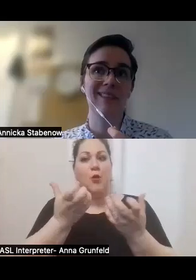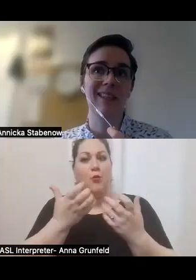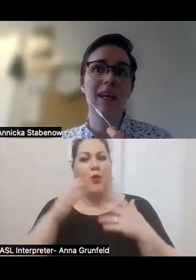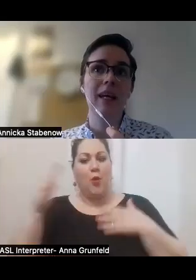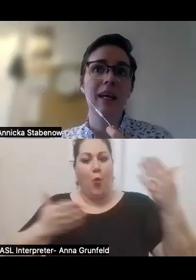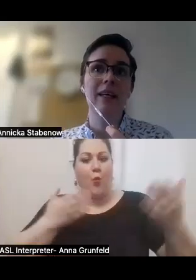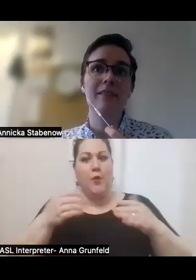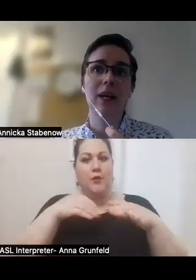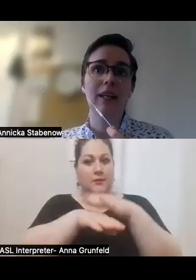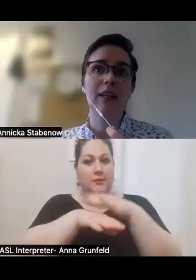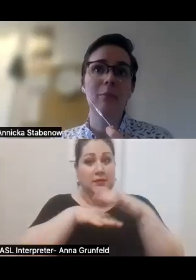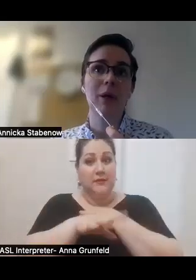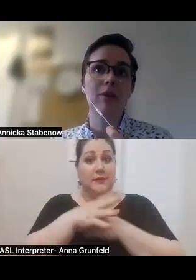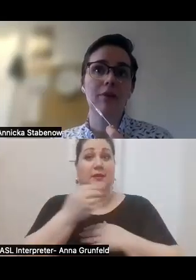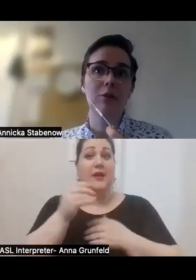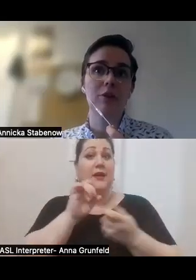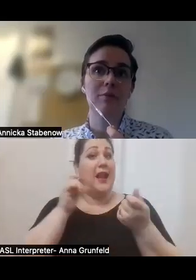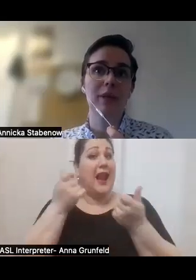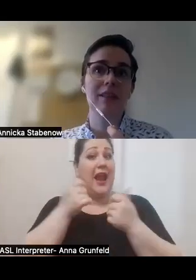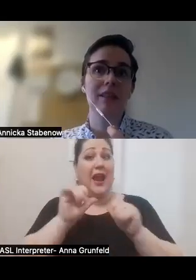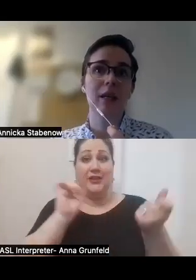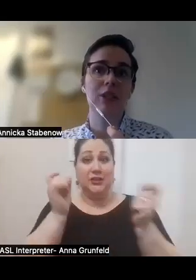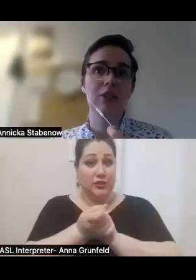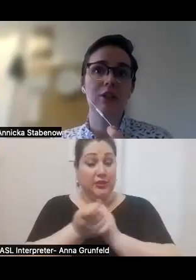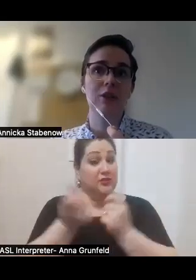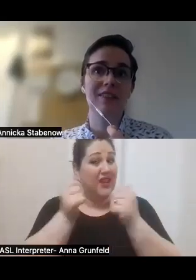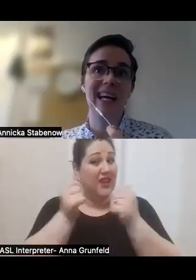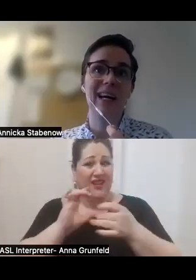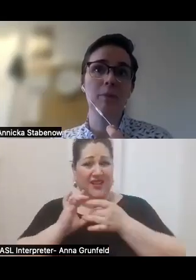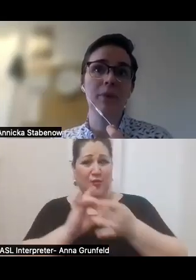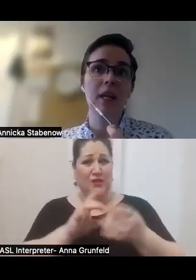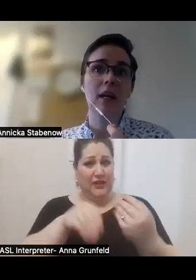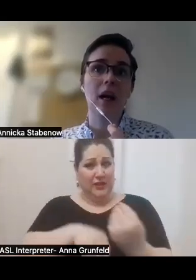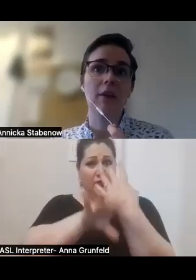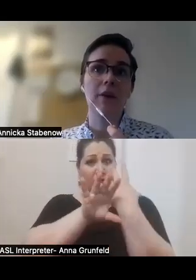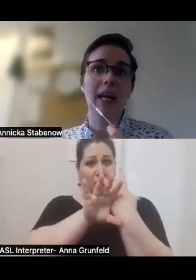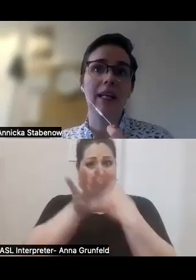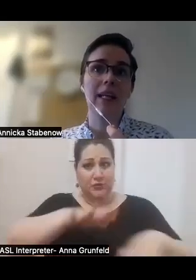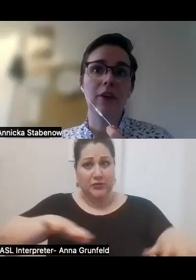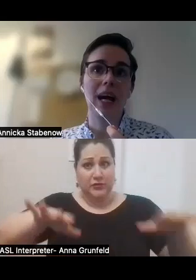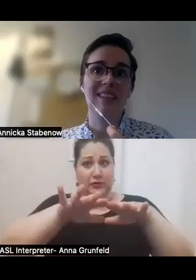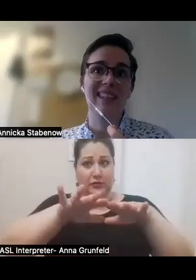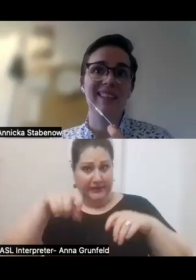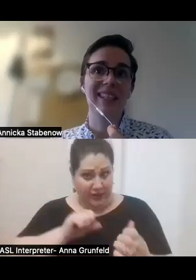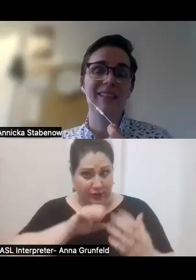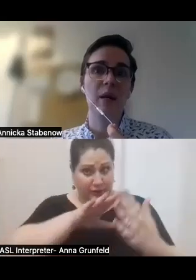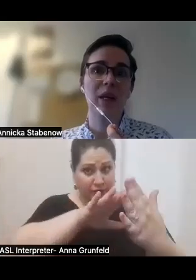Is there anything about the virtual space that we should address now? Are there any other access needs that might